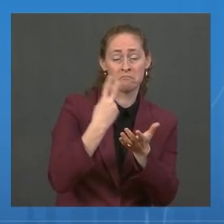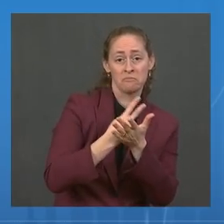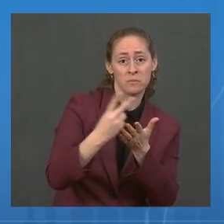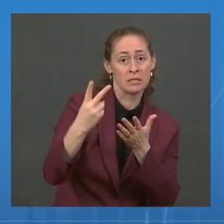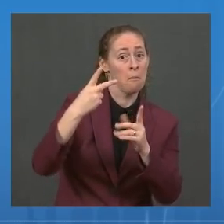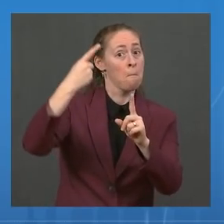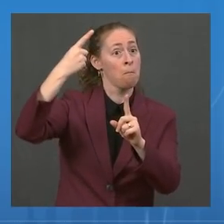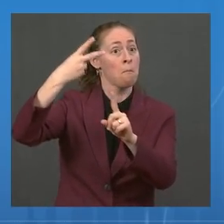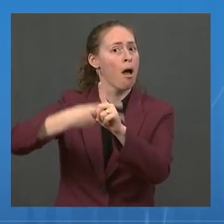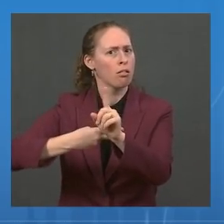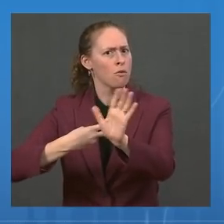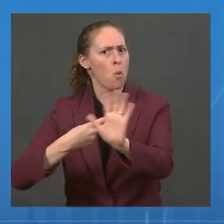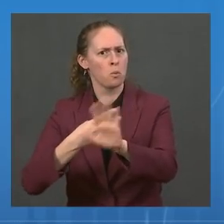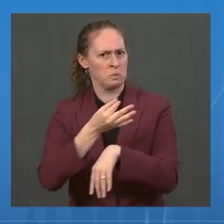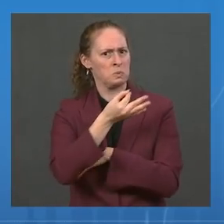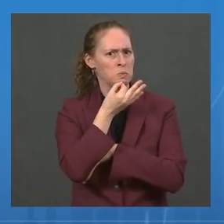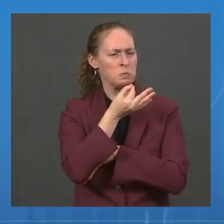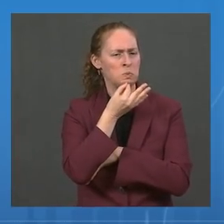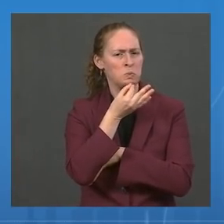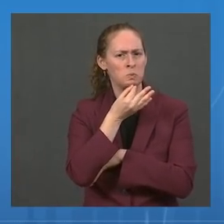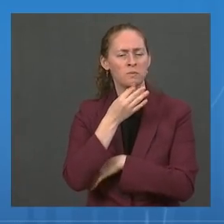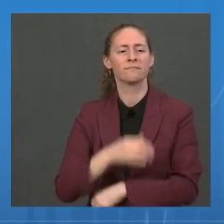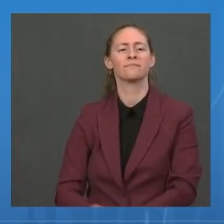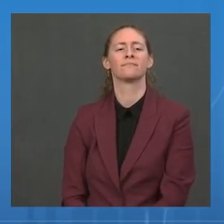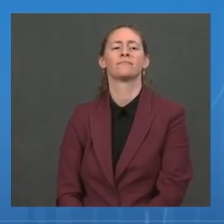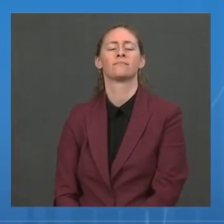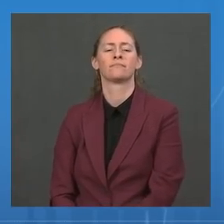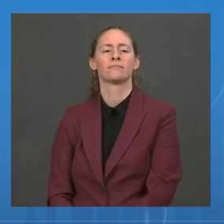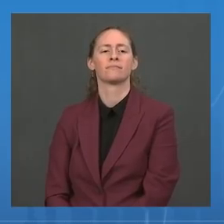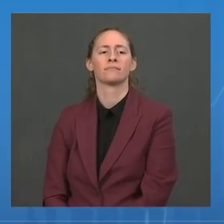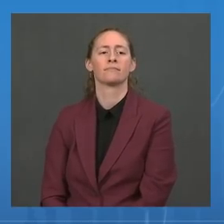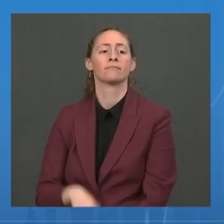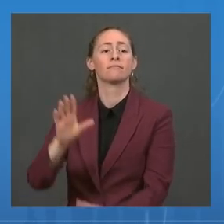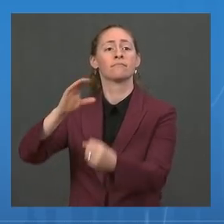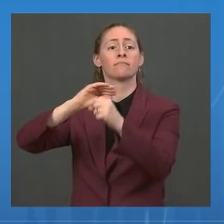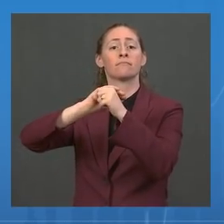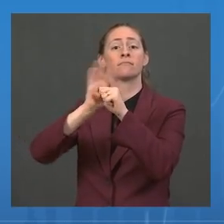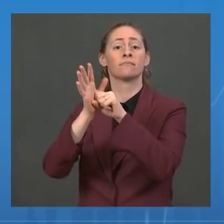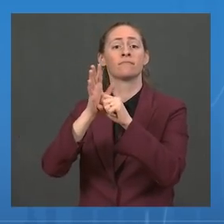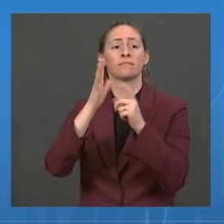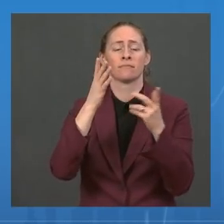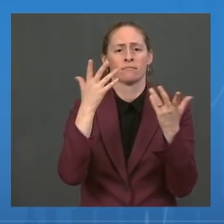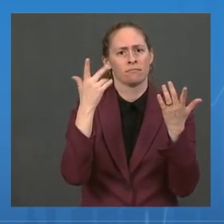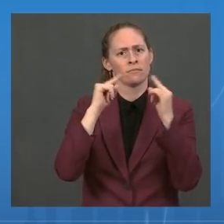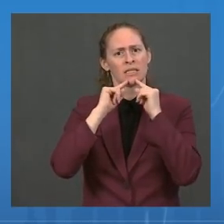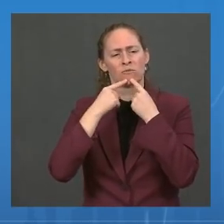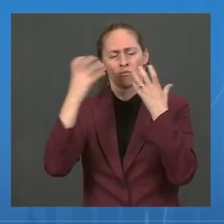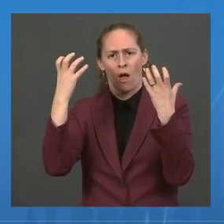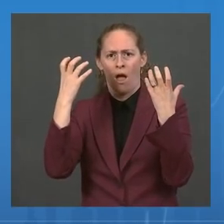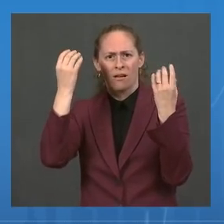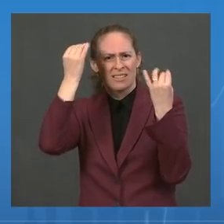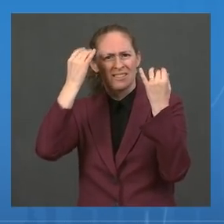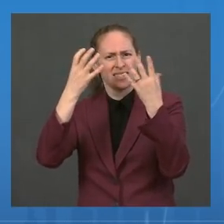The COVID-19 vaccines are FDA's top priority, and they know the urgency with which our children need a vaccine.